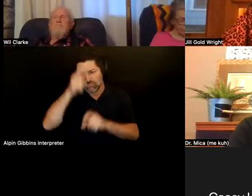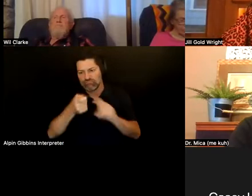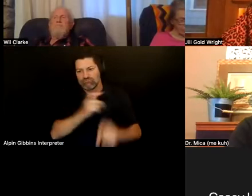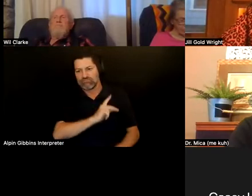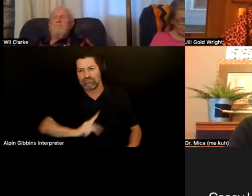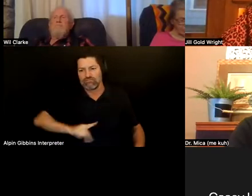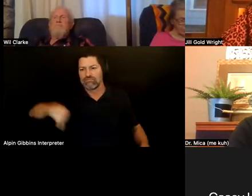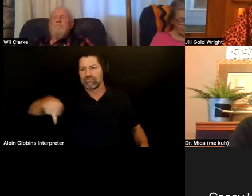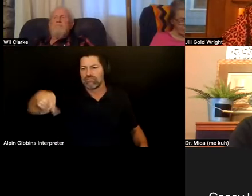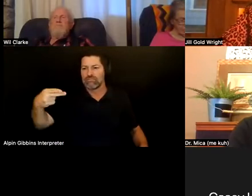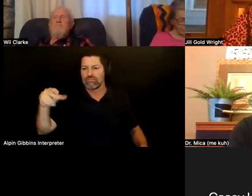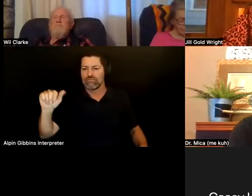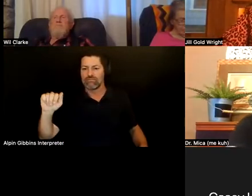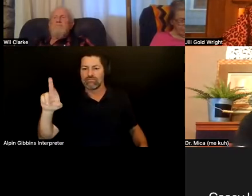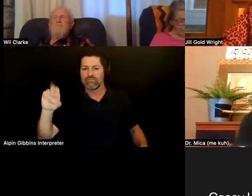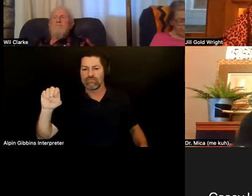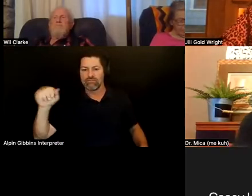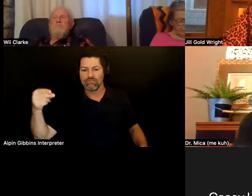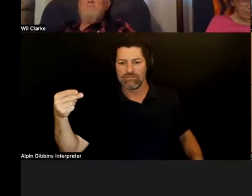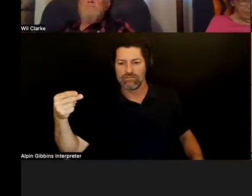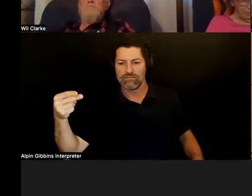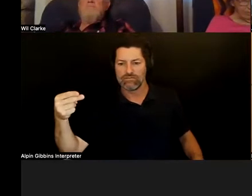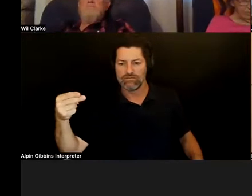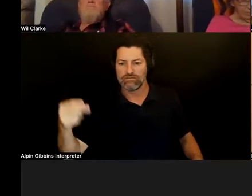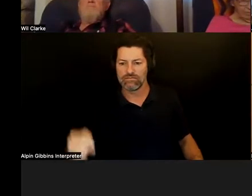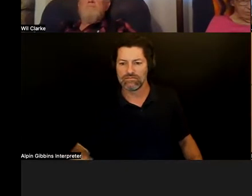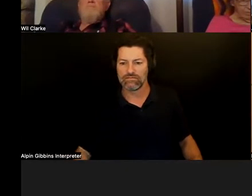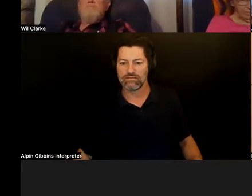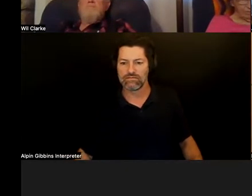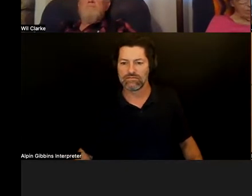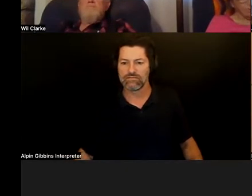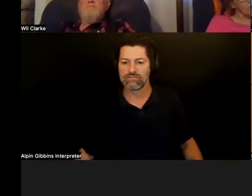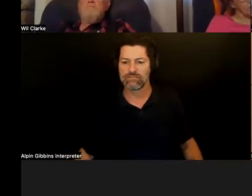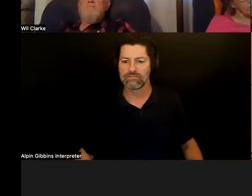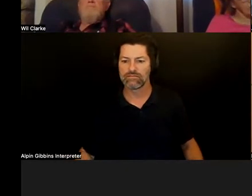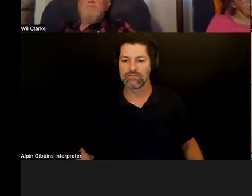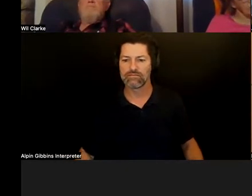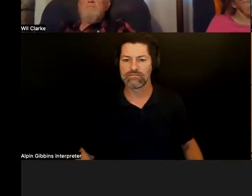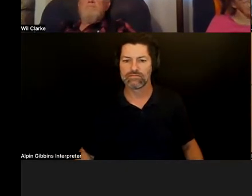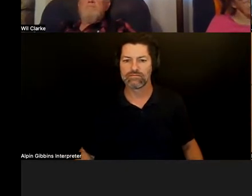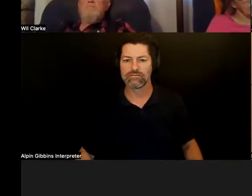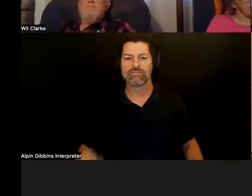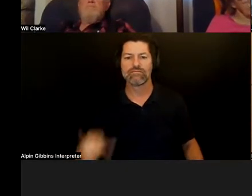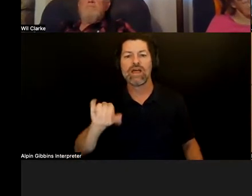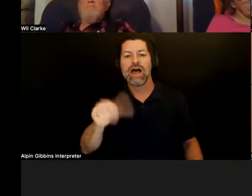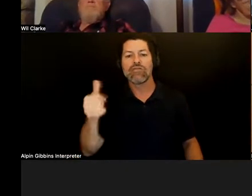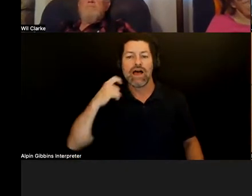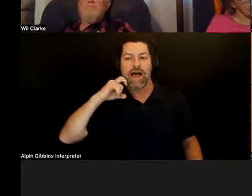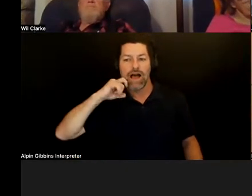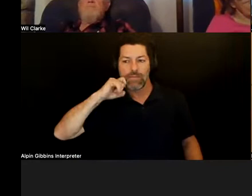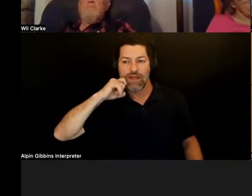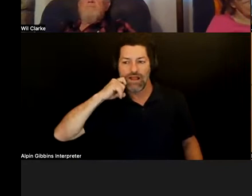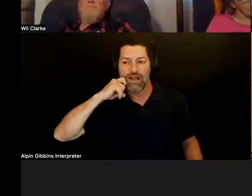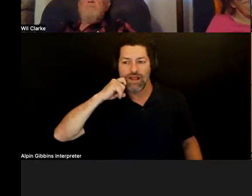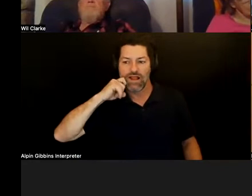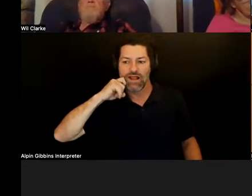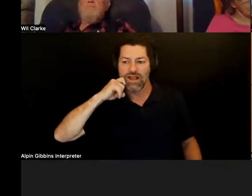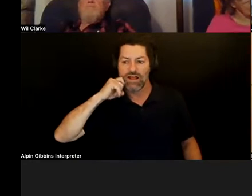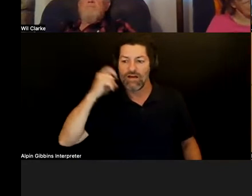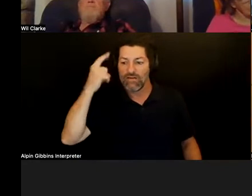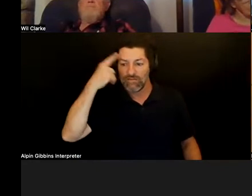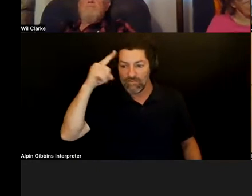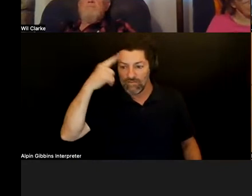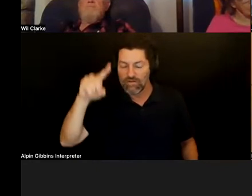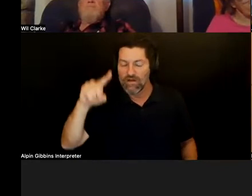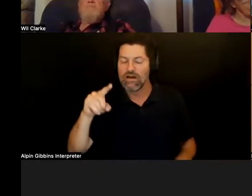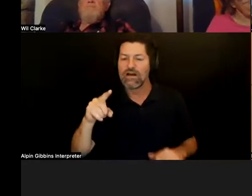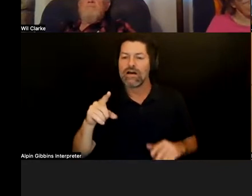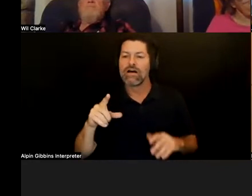19:20:24 The crooet. As I said, that apple is meant to represent the mortar.